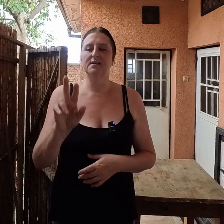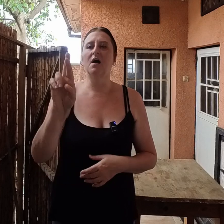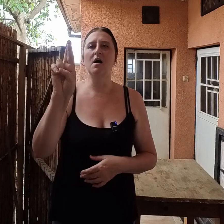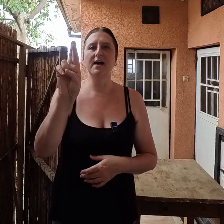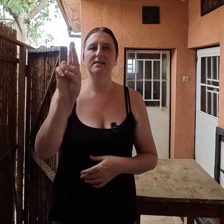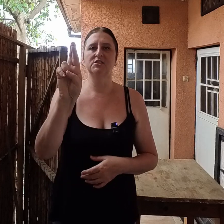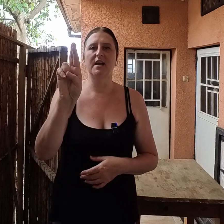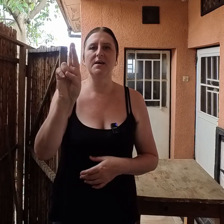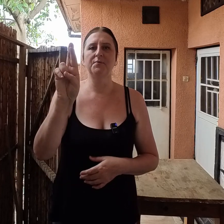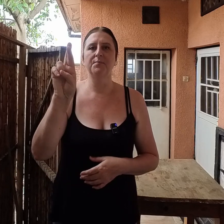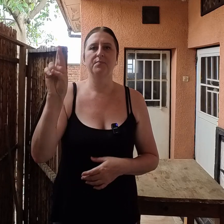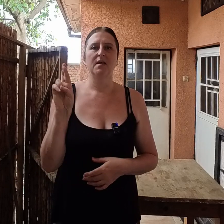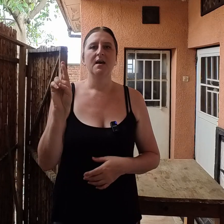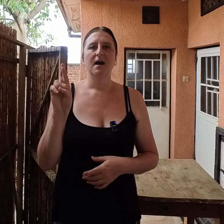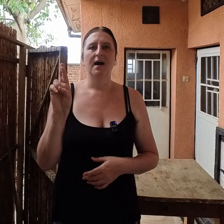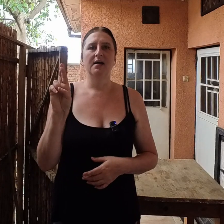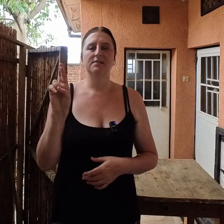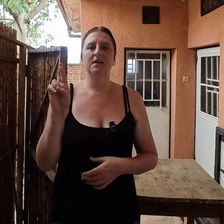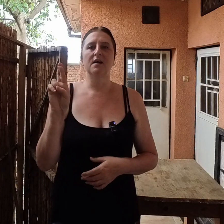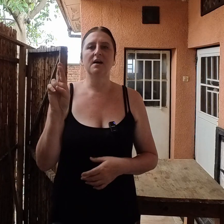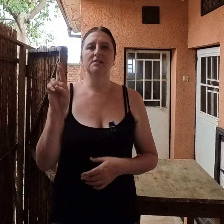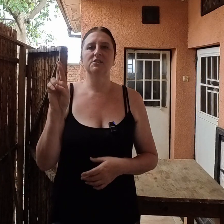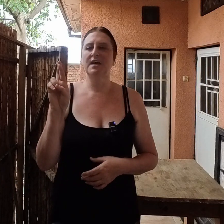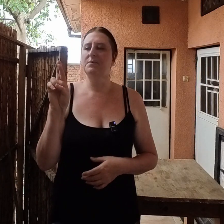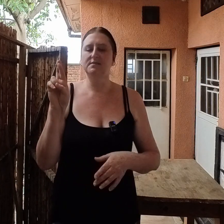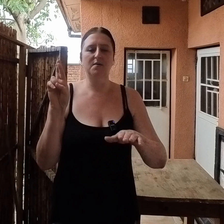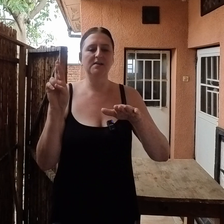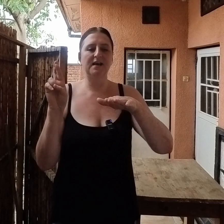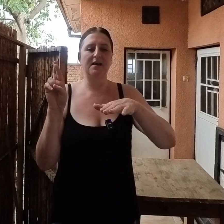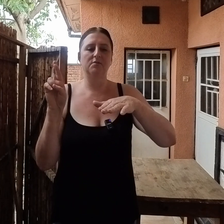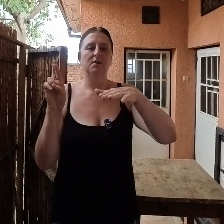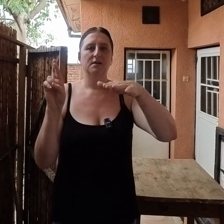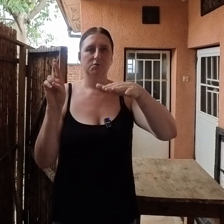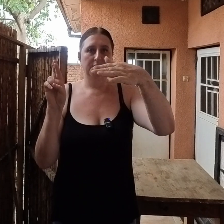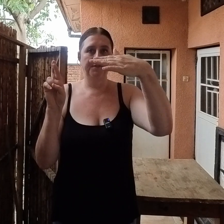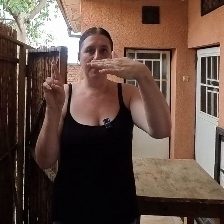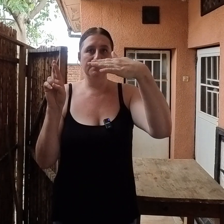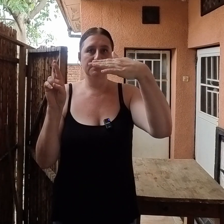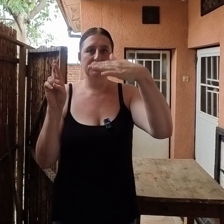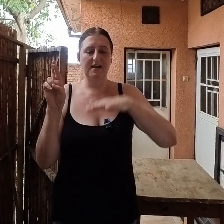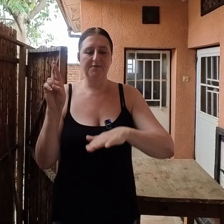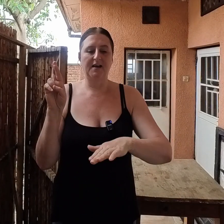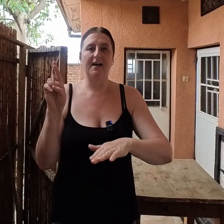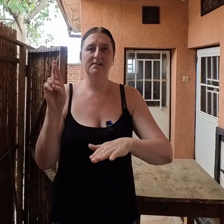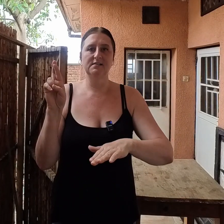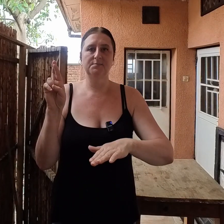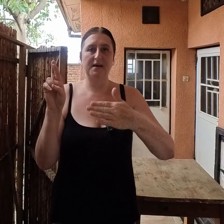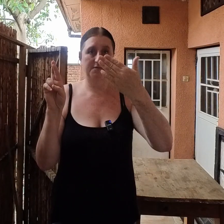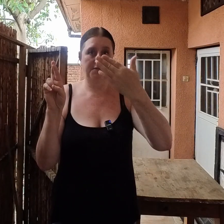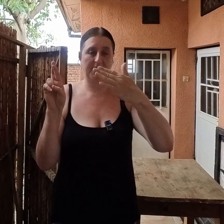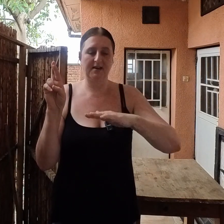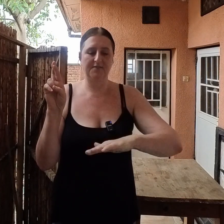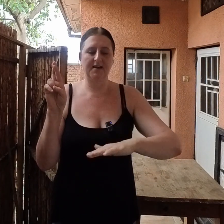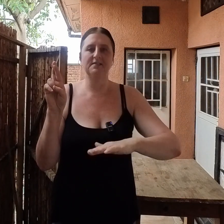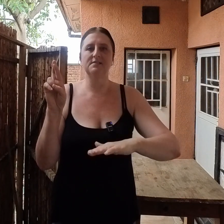is an R handshape, and the R handshape is coming down to a flat left hand- back of a flat left hand,